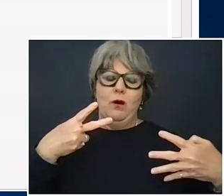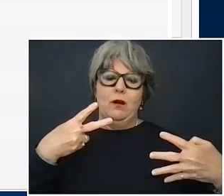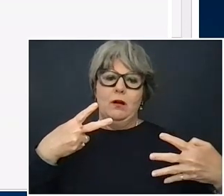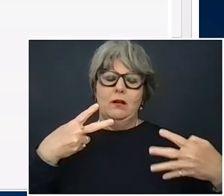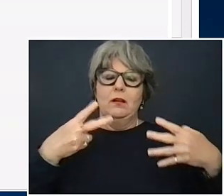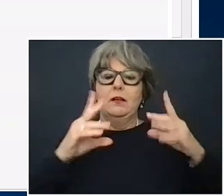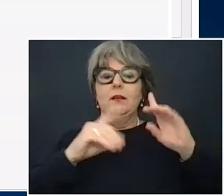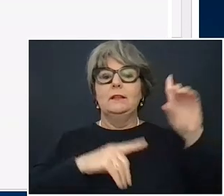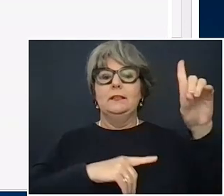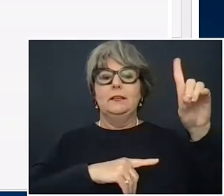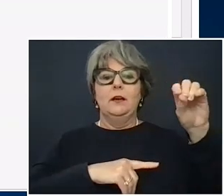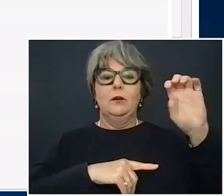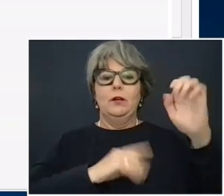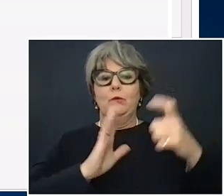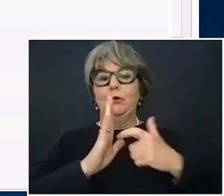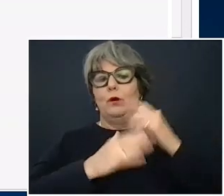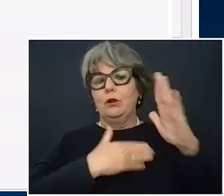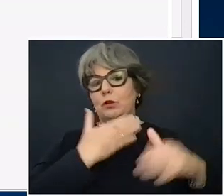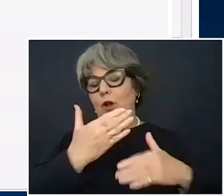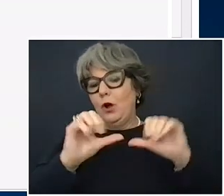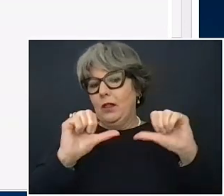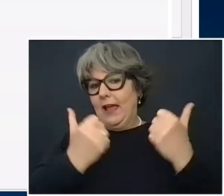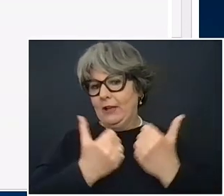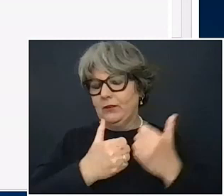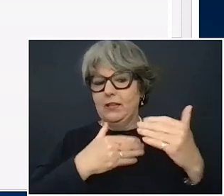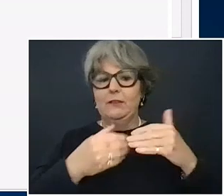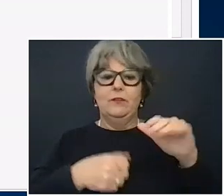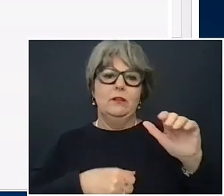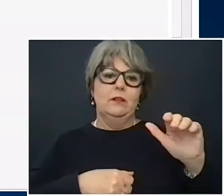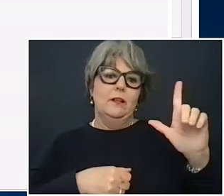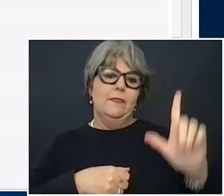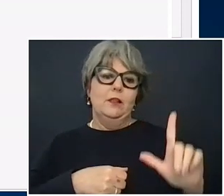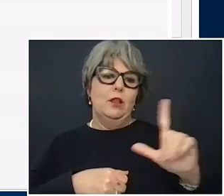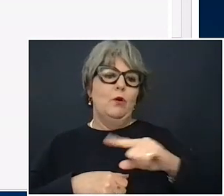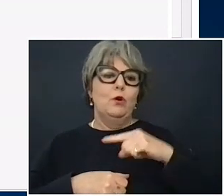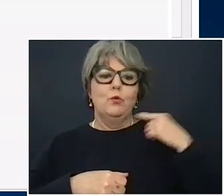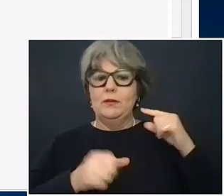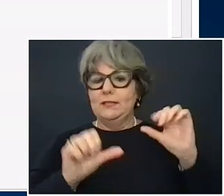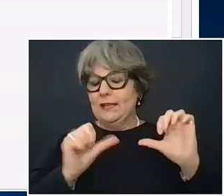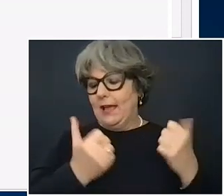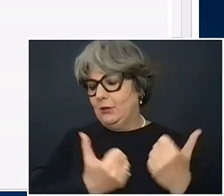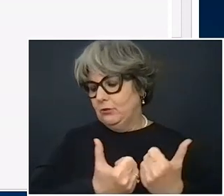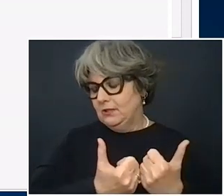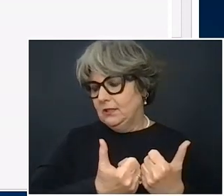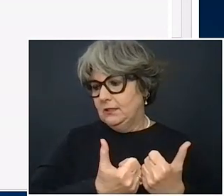all the agencies, even the lower risking agencies, that it's not requiring to